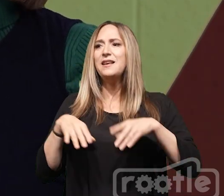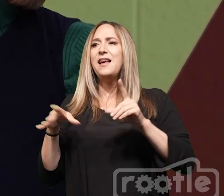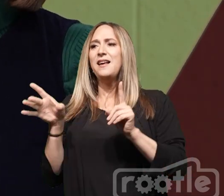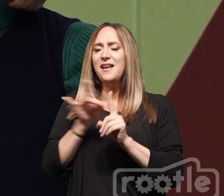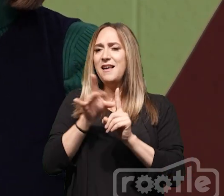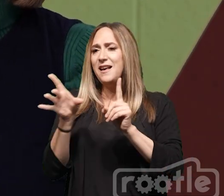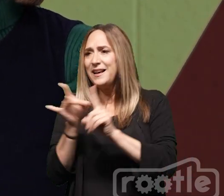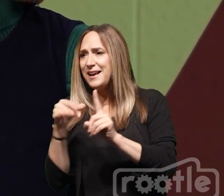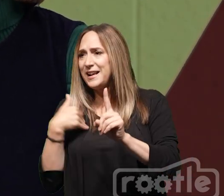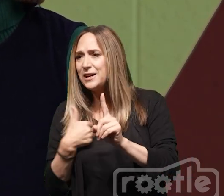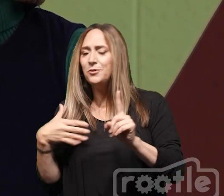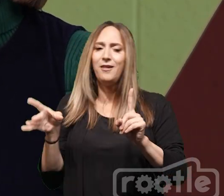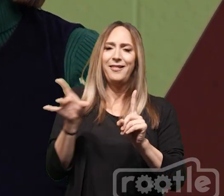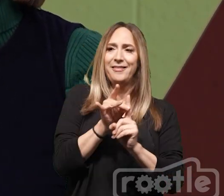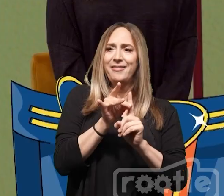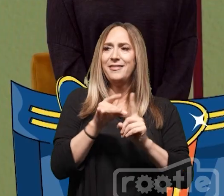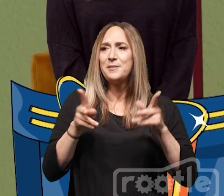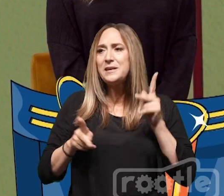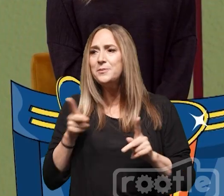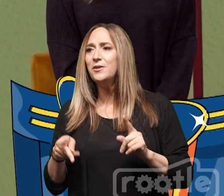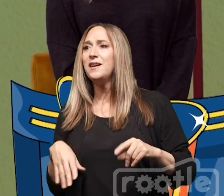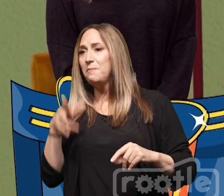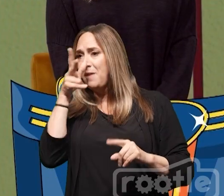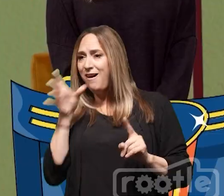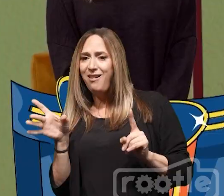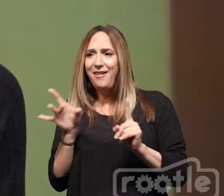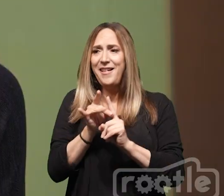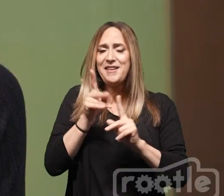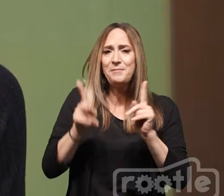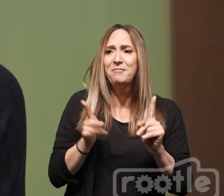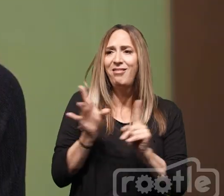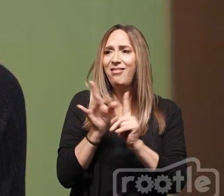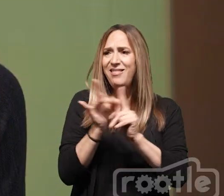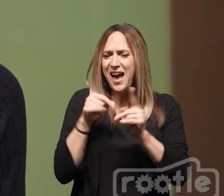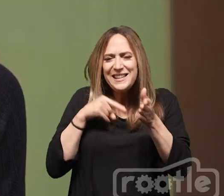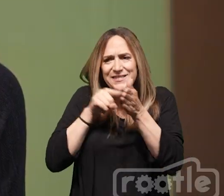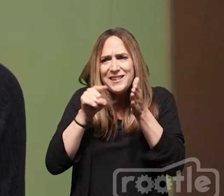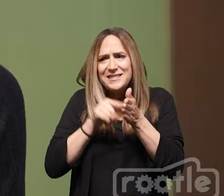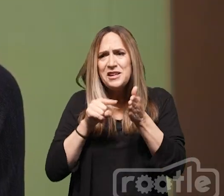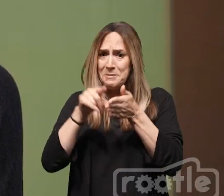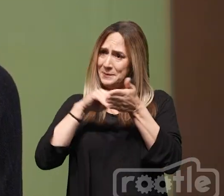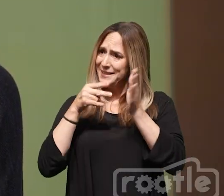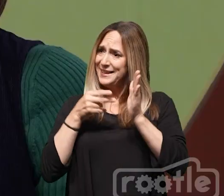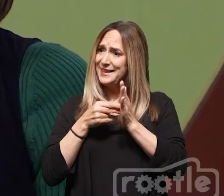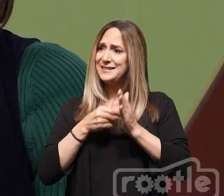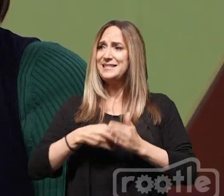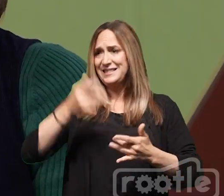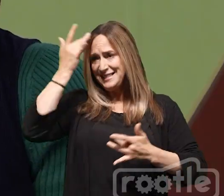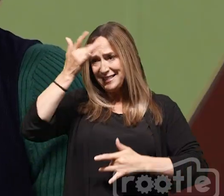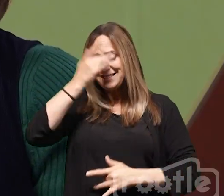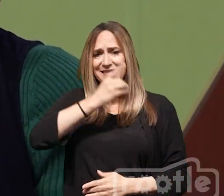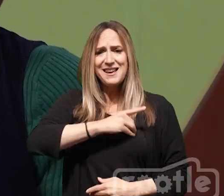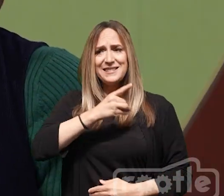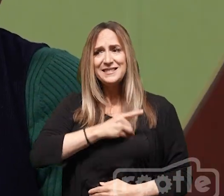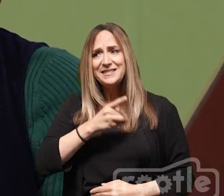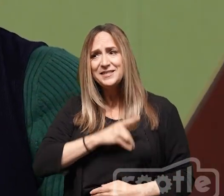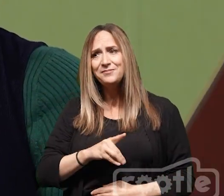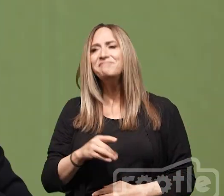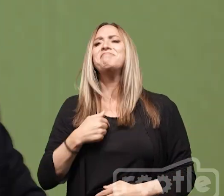or from bugs to people. Investigating? Are you like a disease detective? I am like a disease detective.